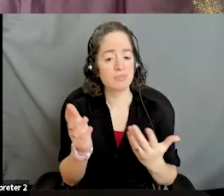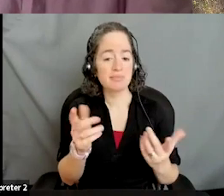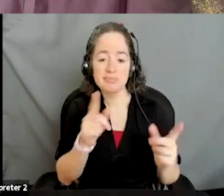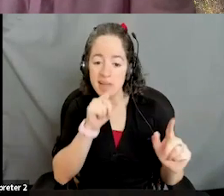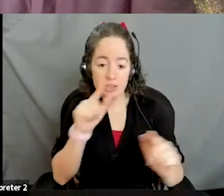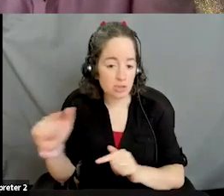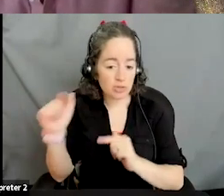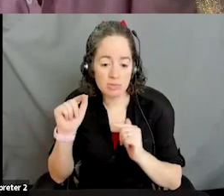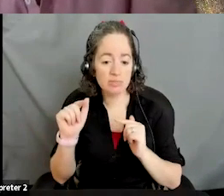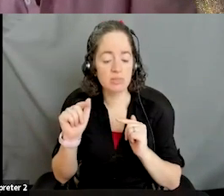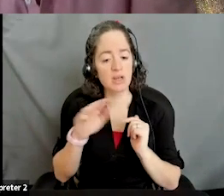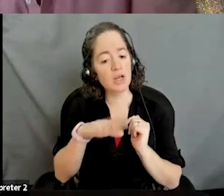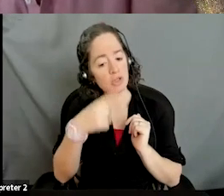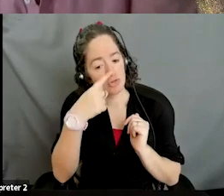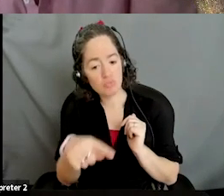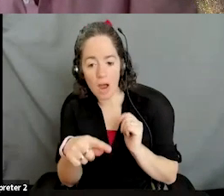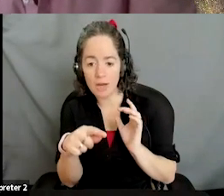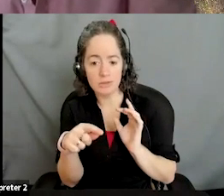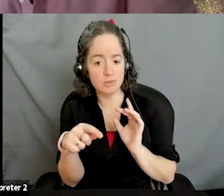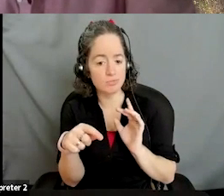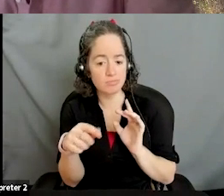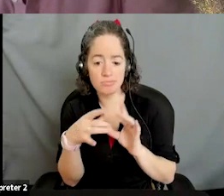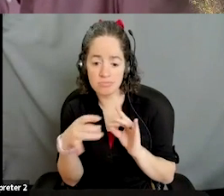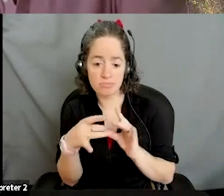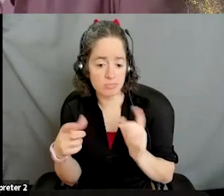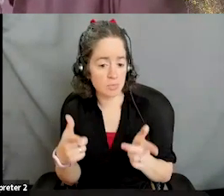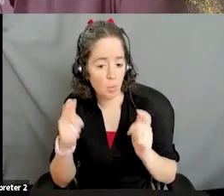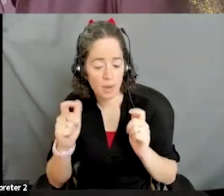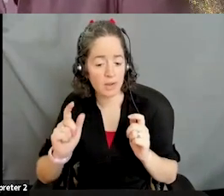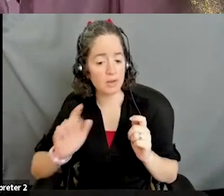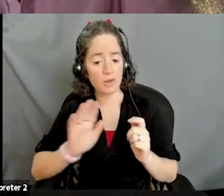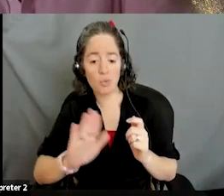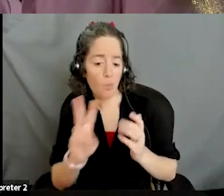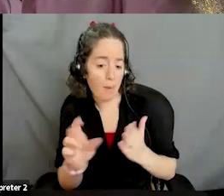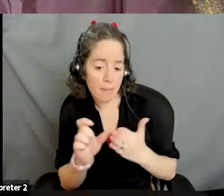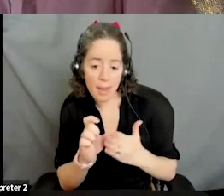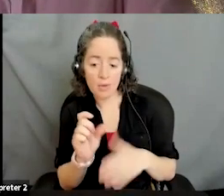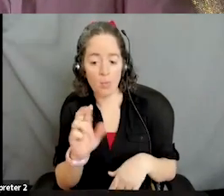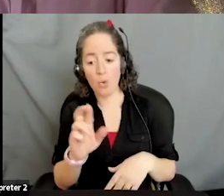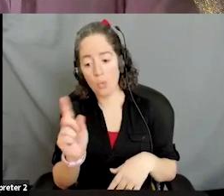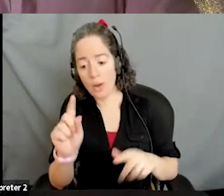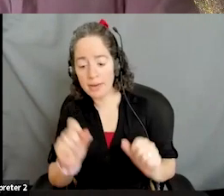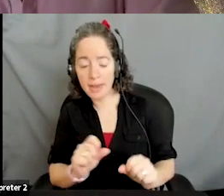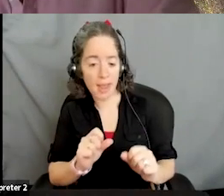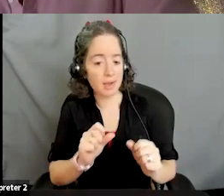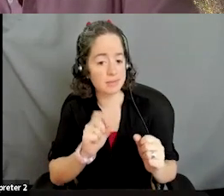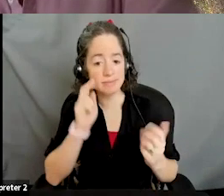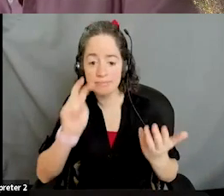Can you give a quick blurb on where people can find you again, Quay, if they want to follow up with you personally